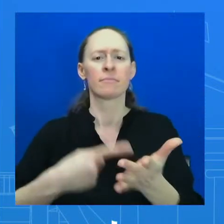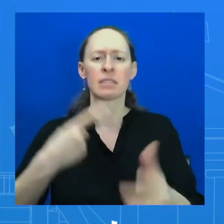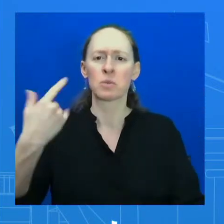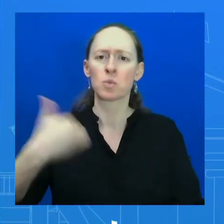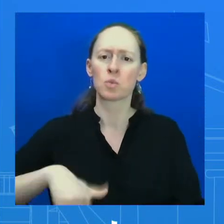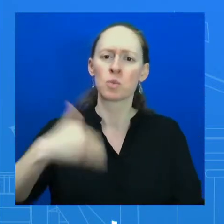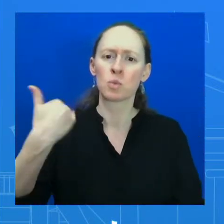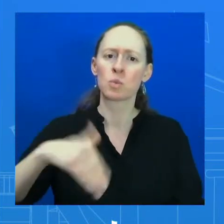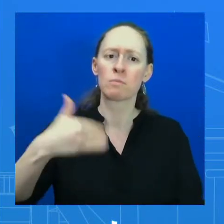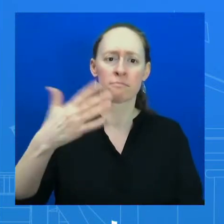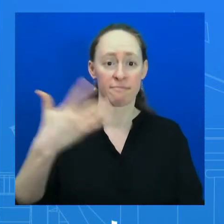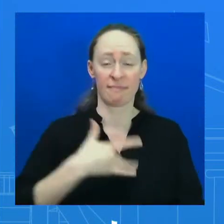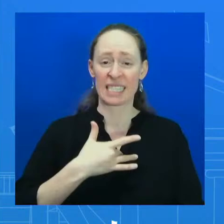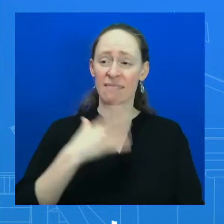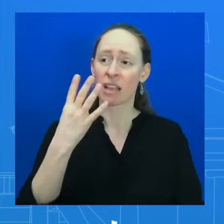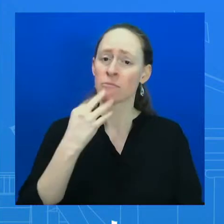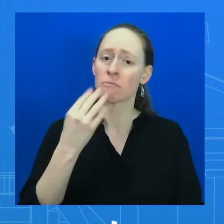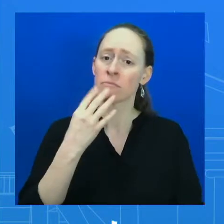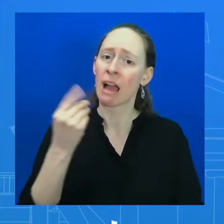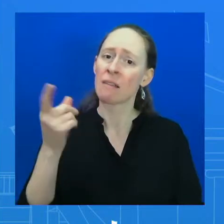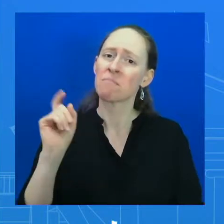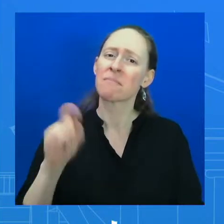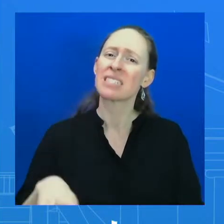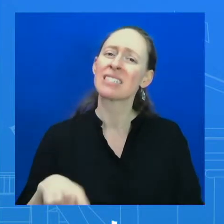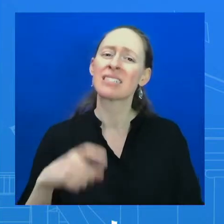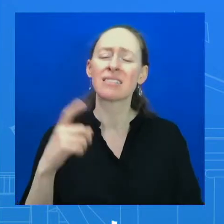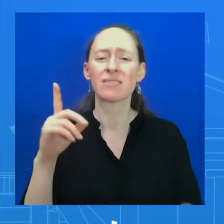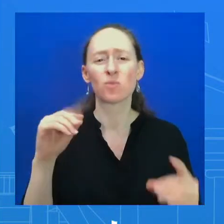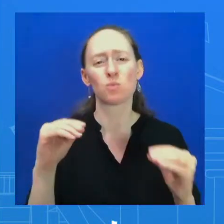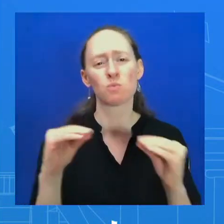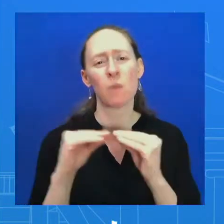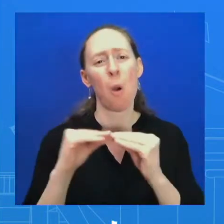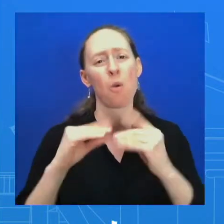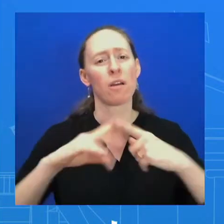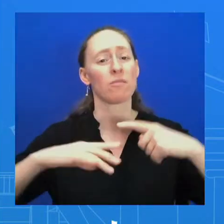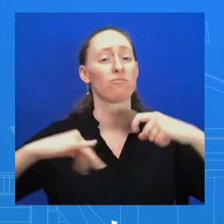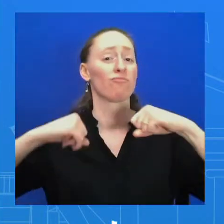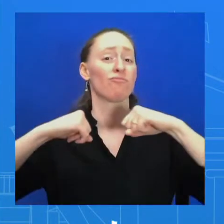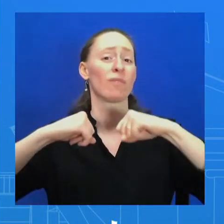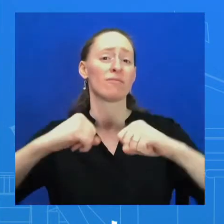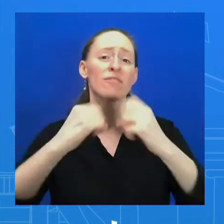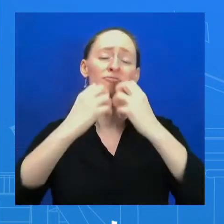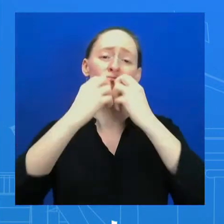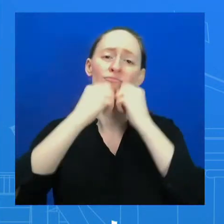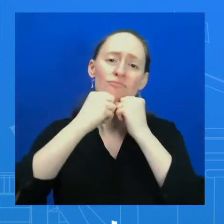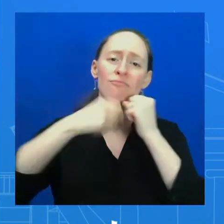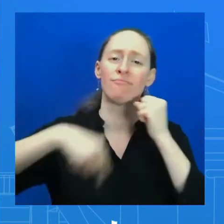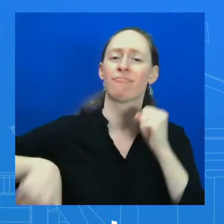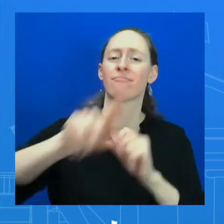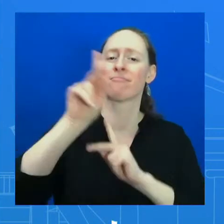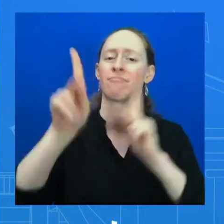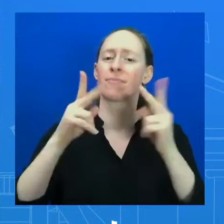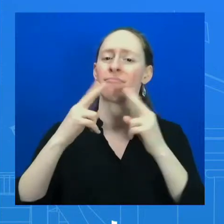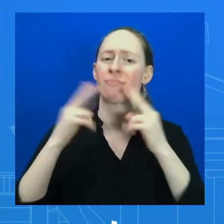to protect cin- -- innocent civilians in Gaza. The Press: But can you articulate why -- Ms. Jean-Pierre: Yeah. Q- there have been no consequences thus far for any types of behavior